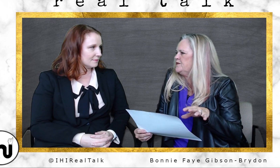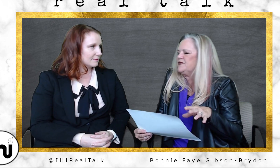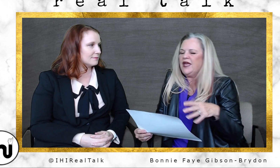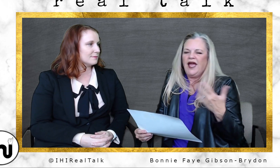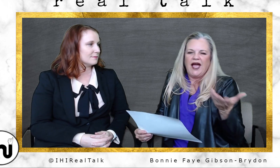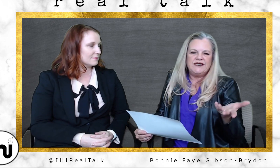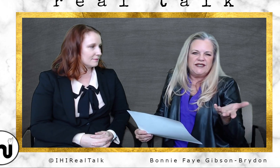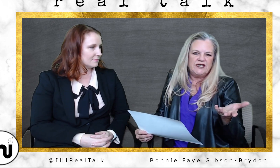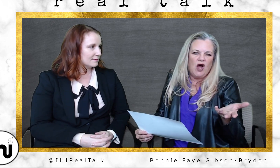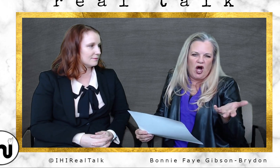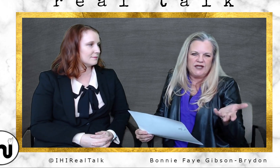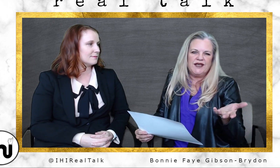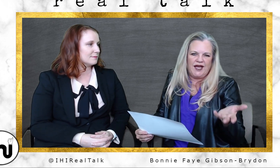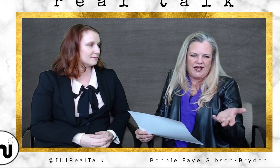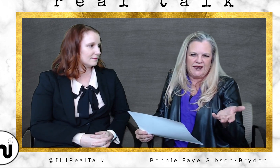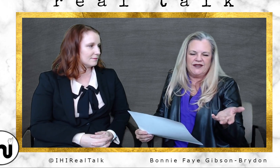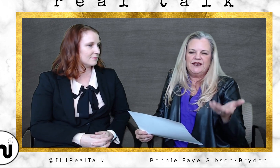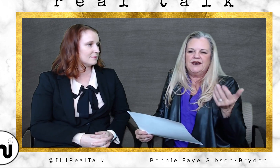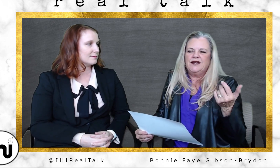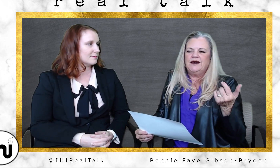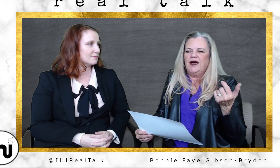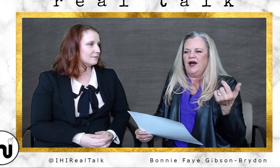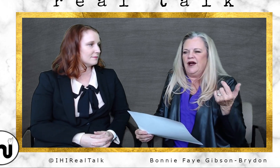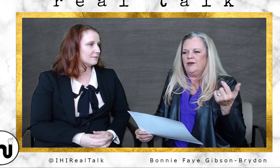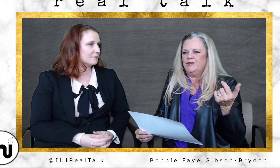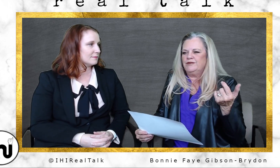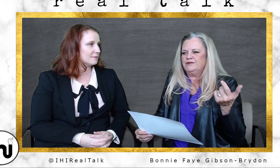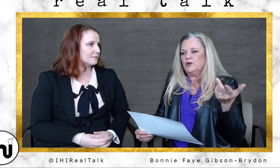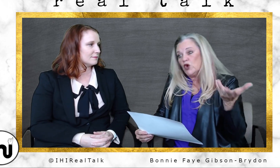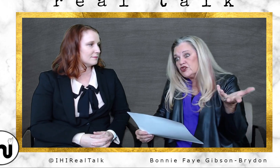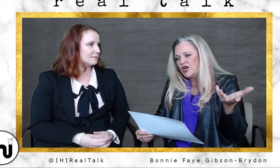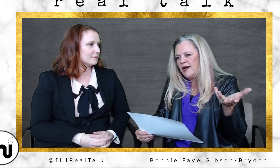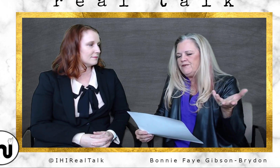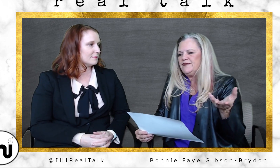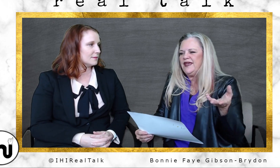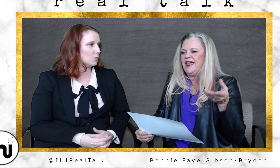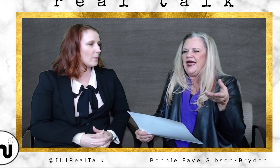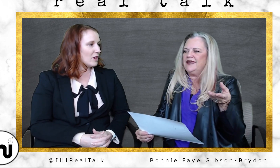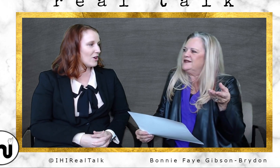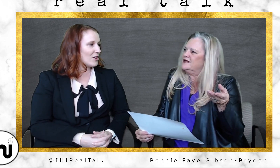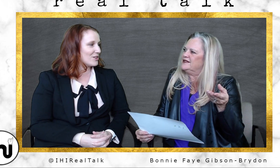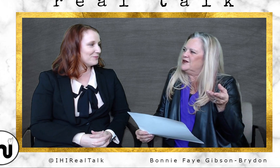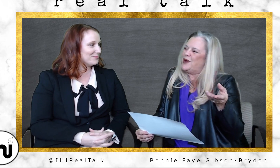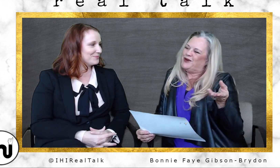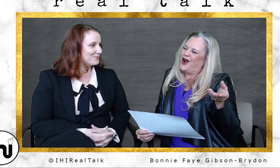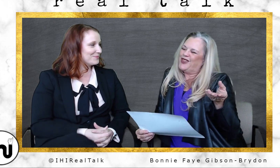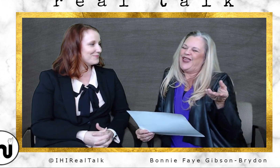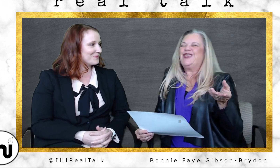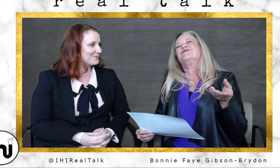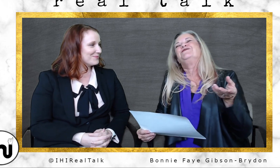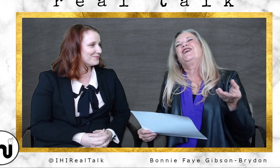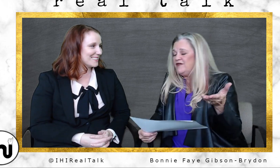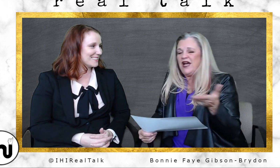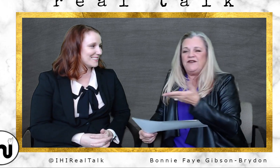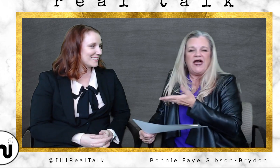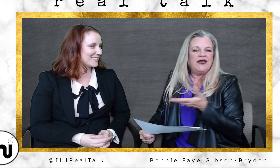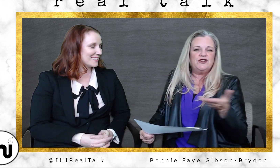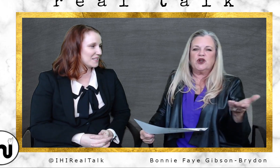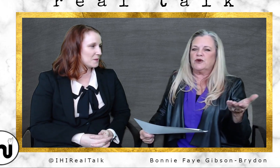I did an online workshop Desirée: Webinar Bonnie: Webinar. Thank you. I've had interpreters